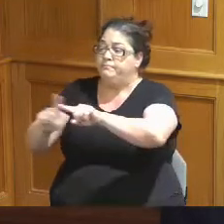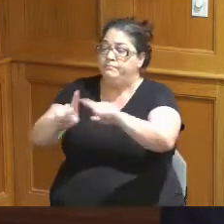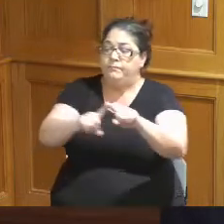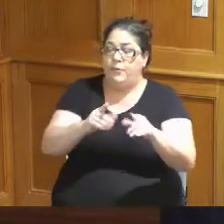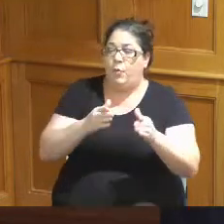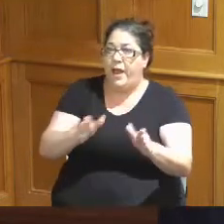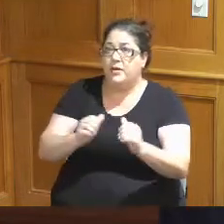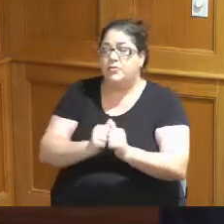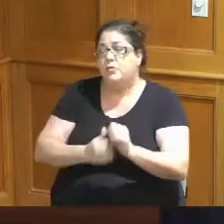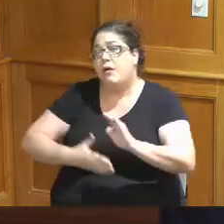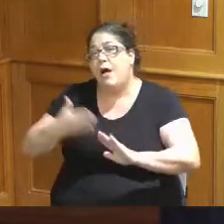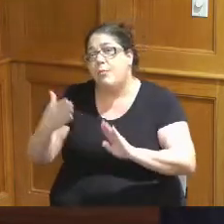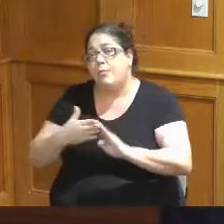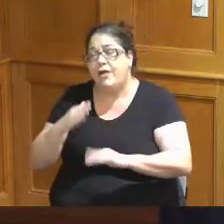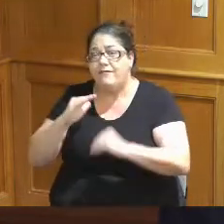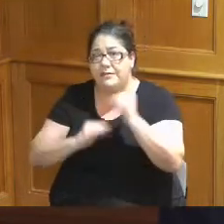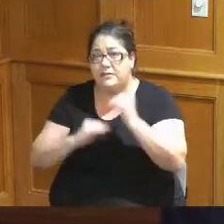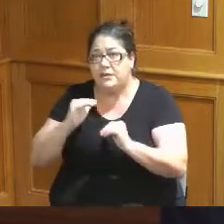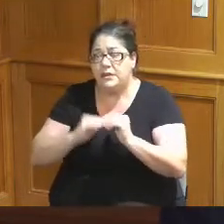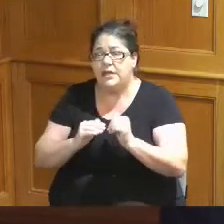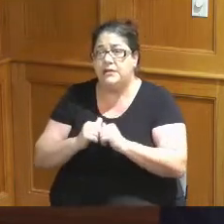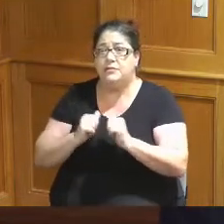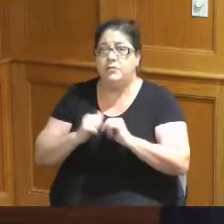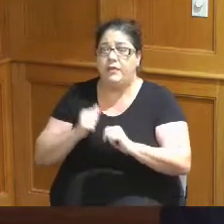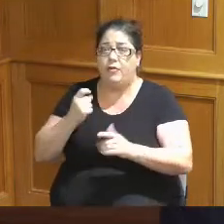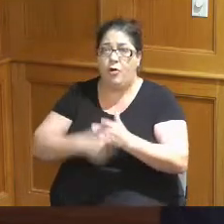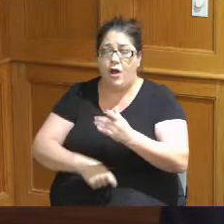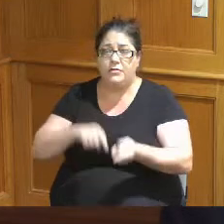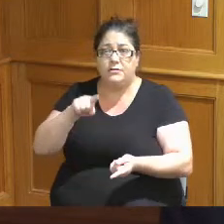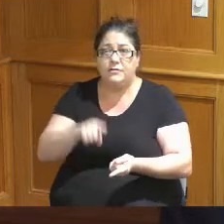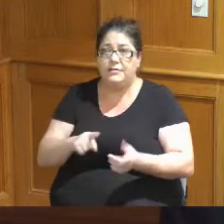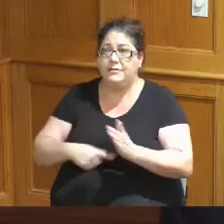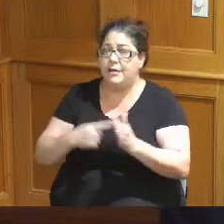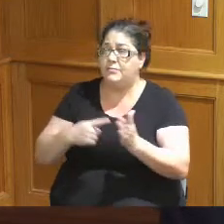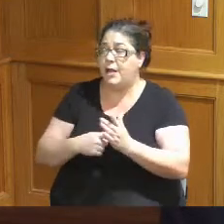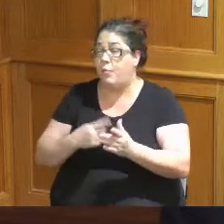that are cost effective et cetera sometimes we're not exactly right on that ultimately